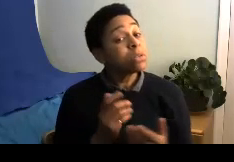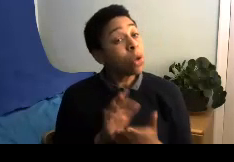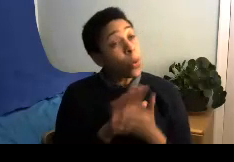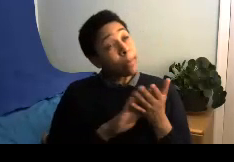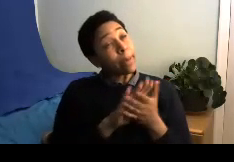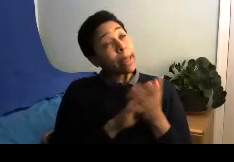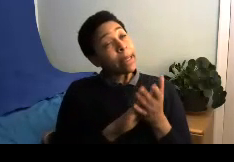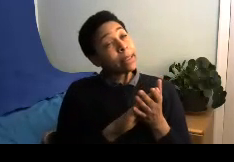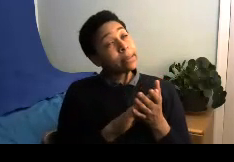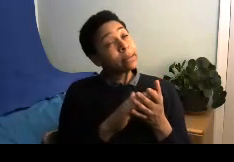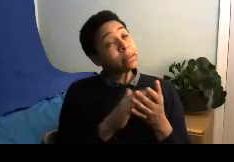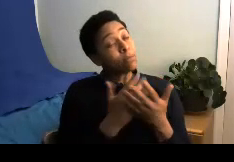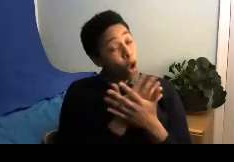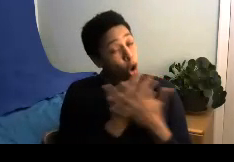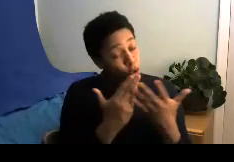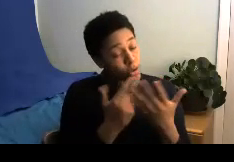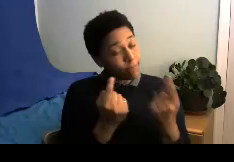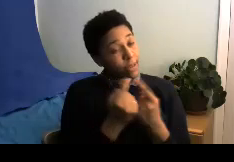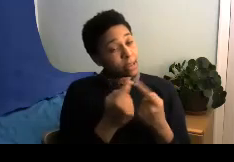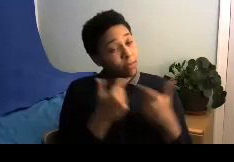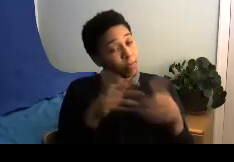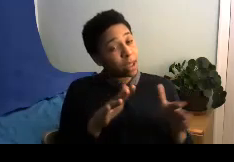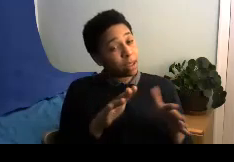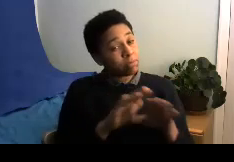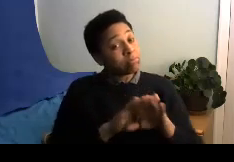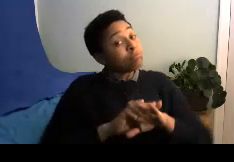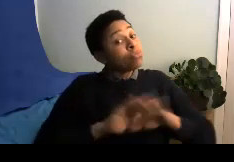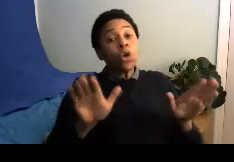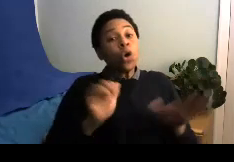unexpected, but amazing that it's had such a positive